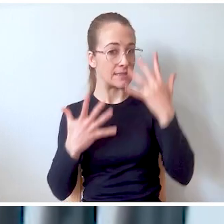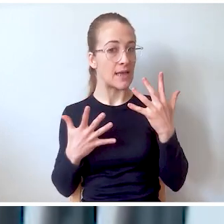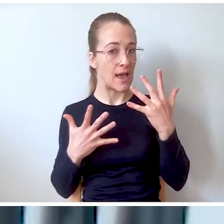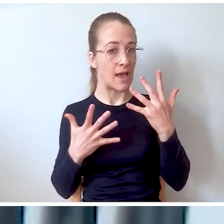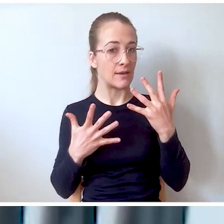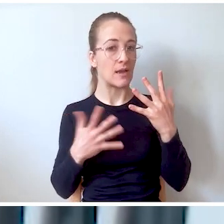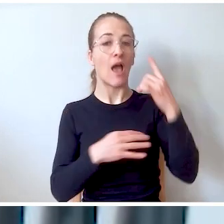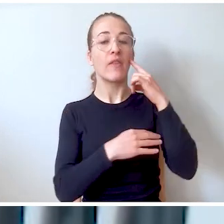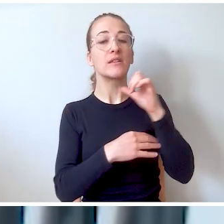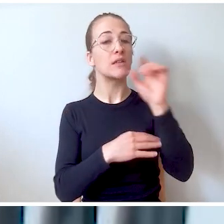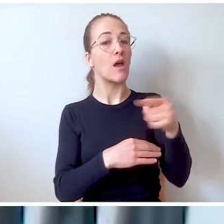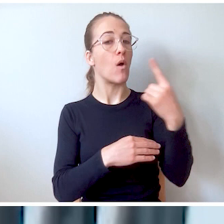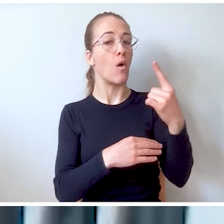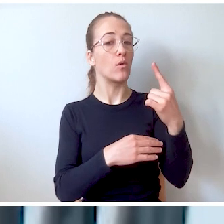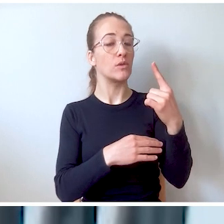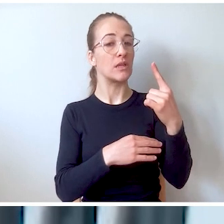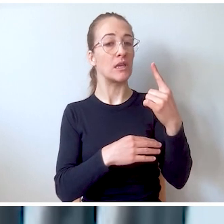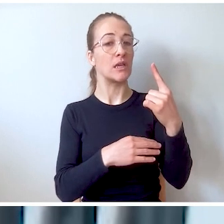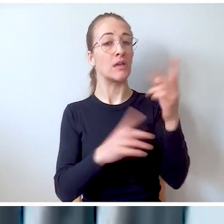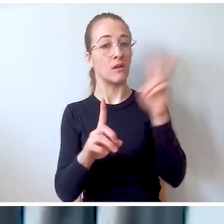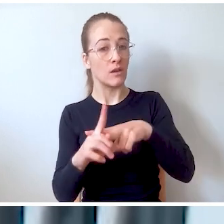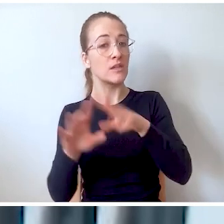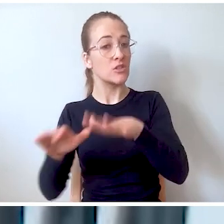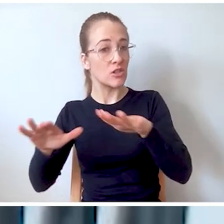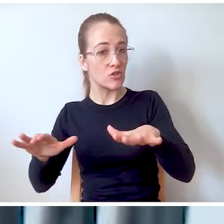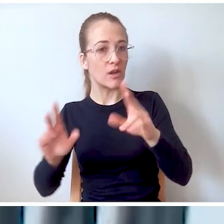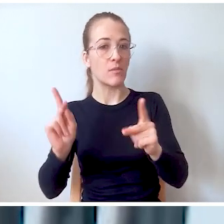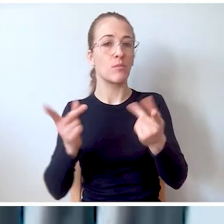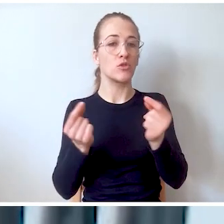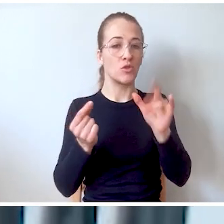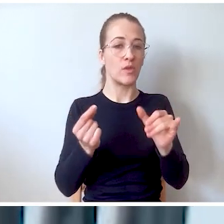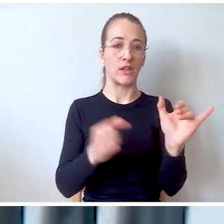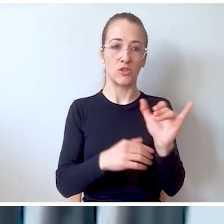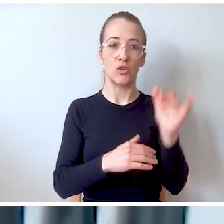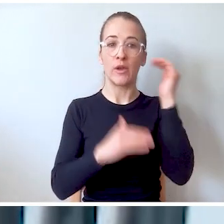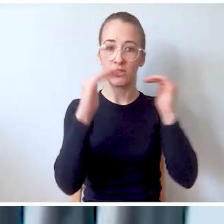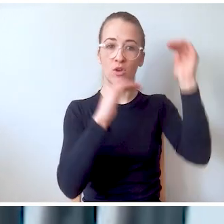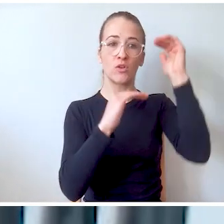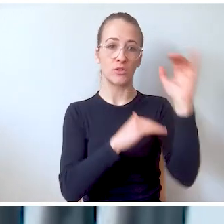and I think it's not just relegated to children. People do that as well, adults do that as well.